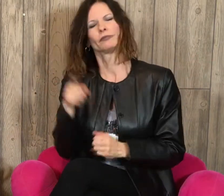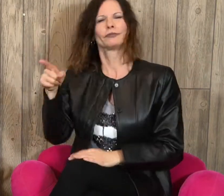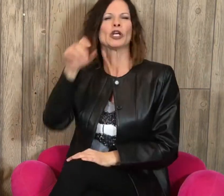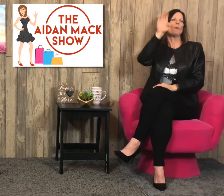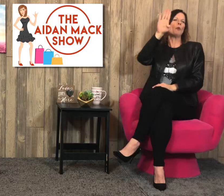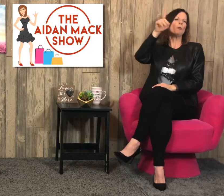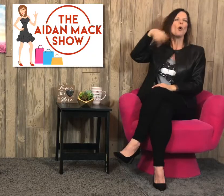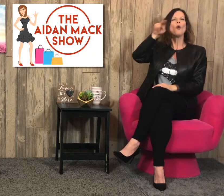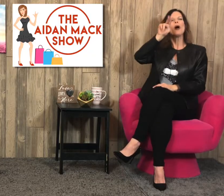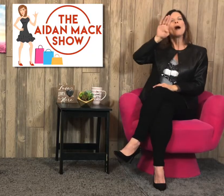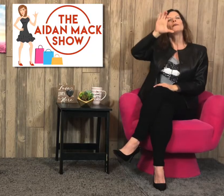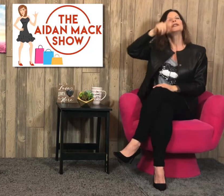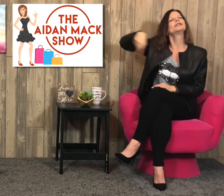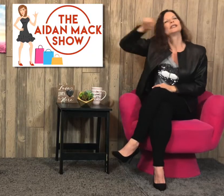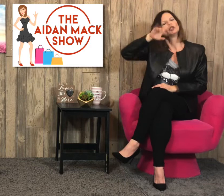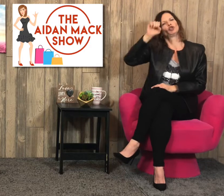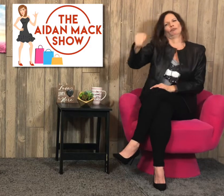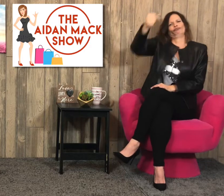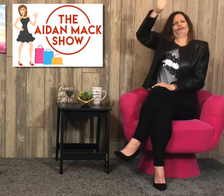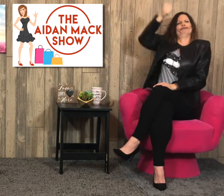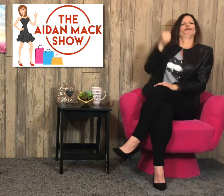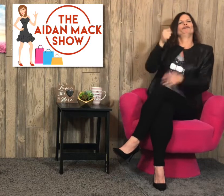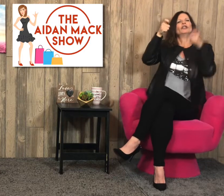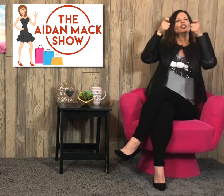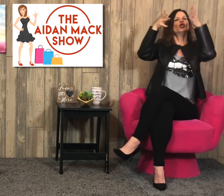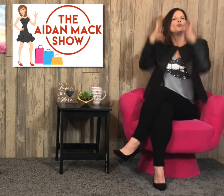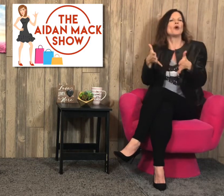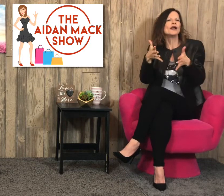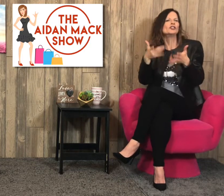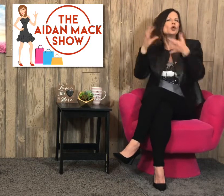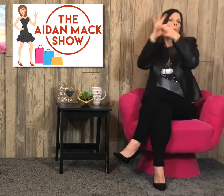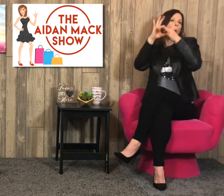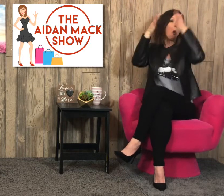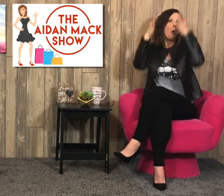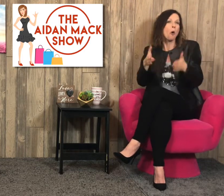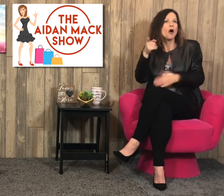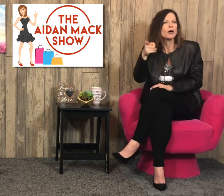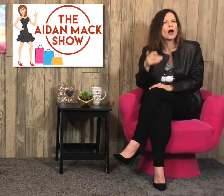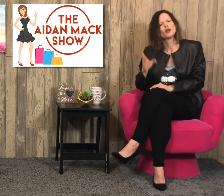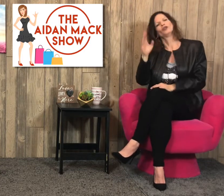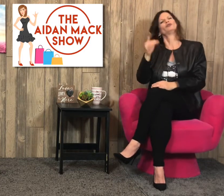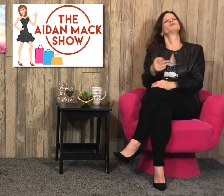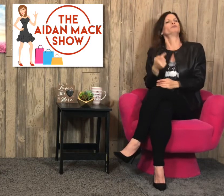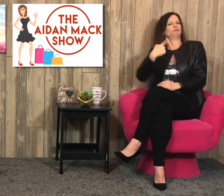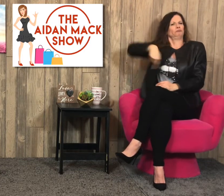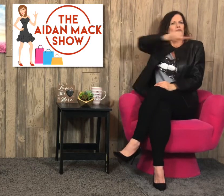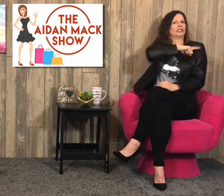Personally, what I feel is right is that the Super Bowl NBC have a director or coordinator,